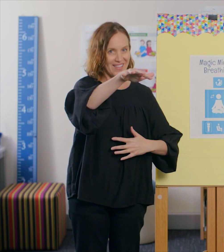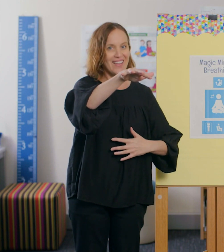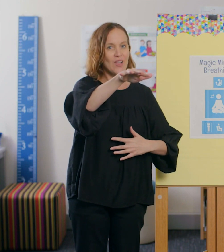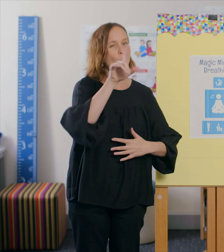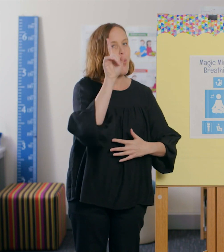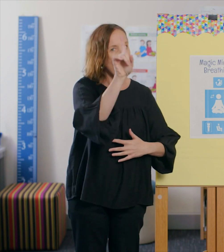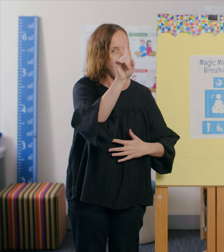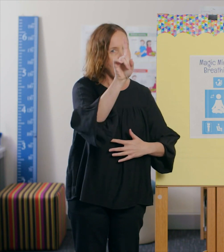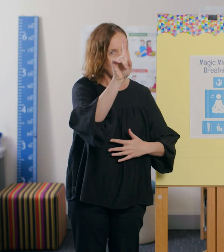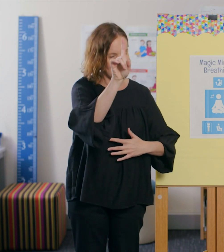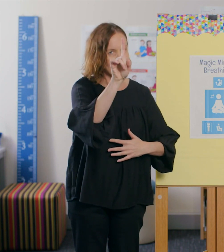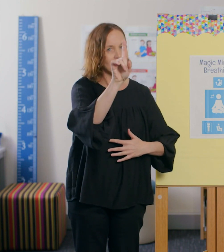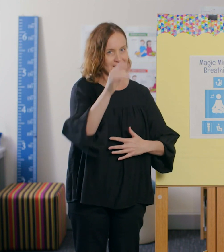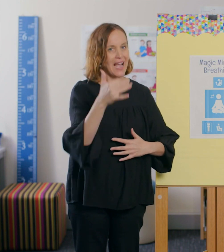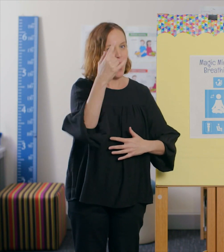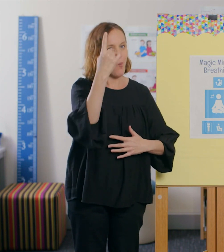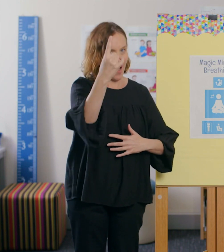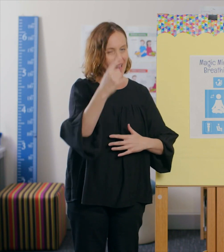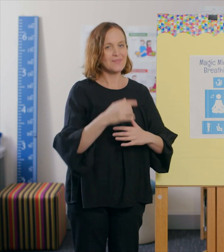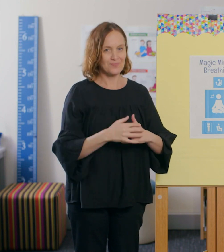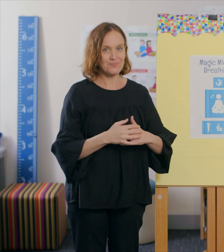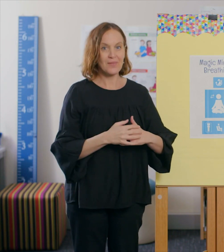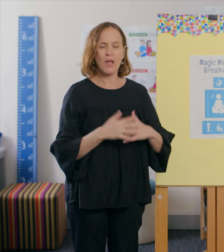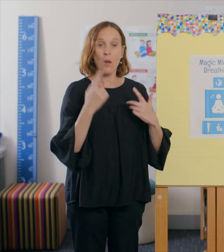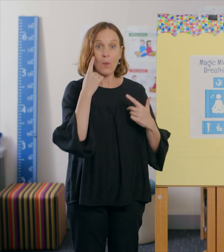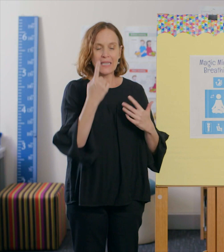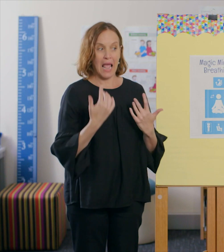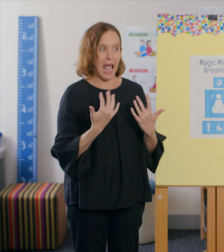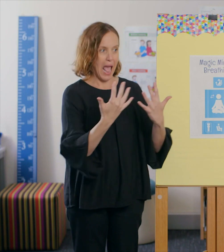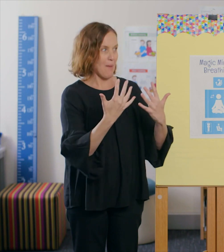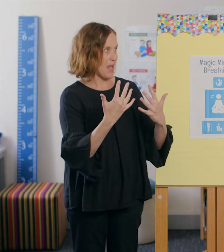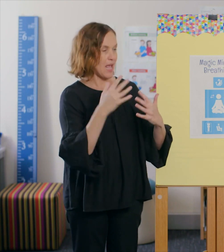That's one breath. We're going to see how many breaths